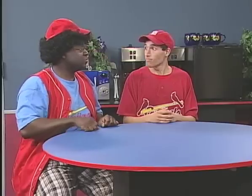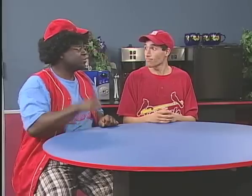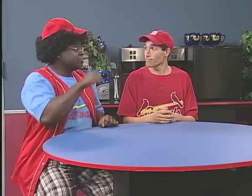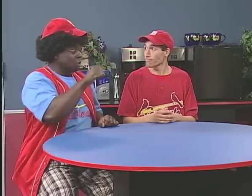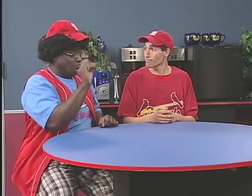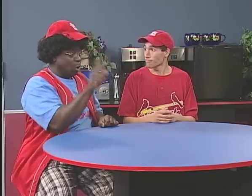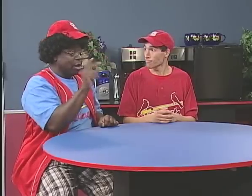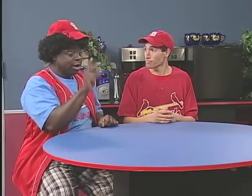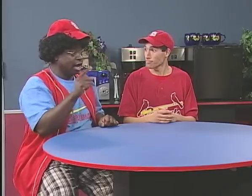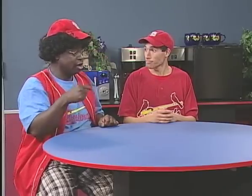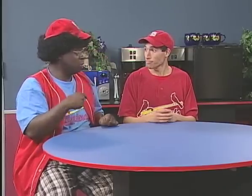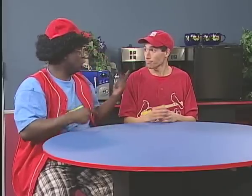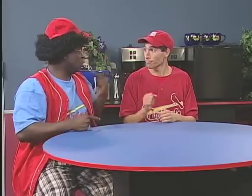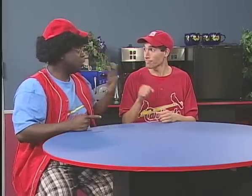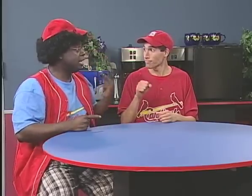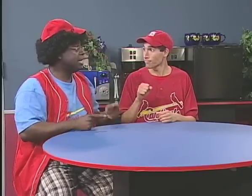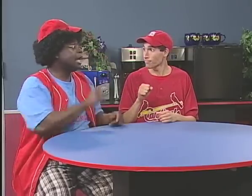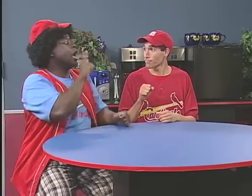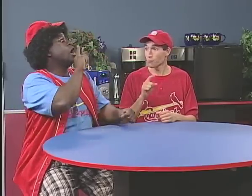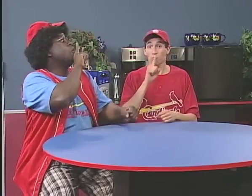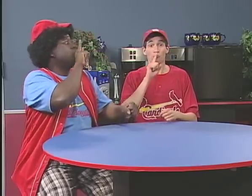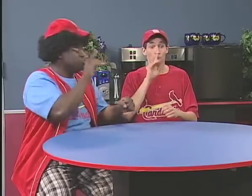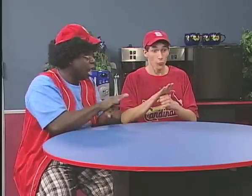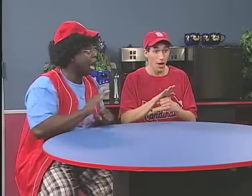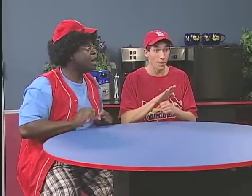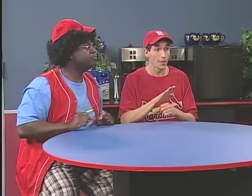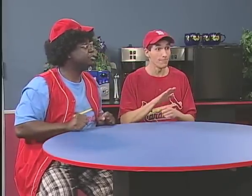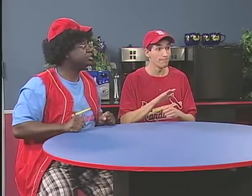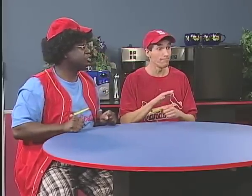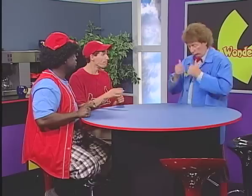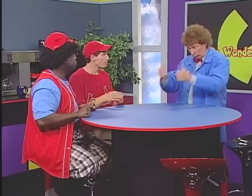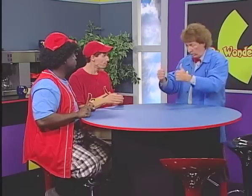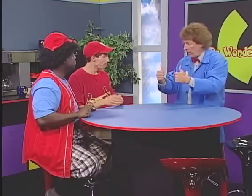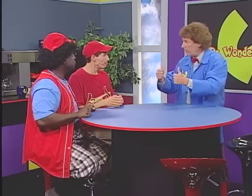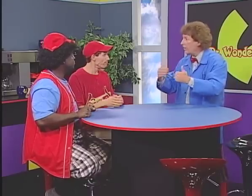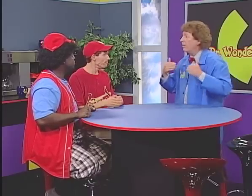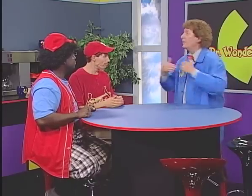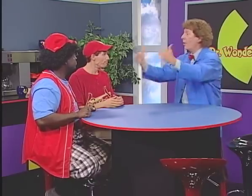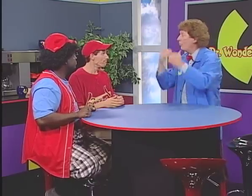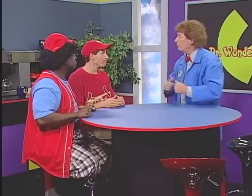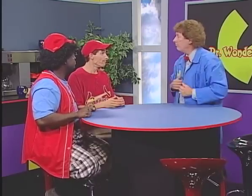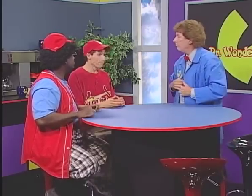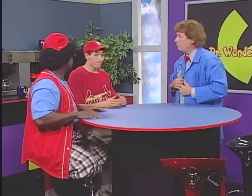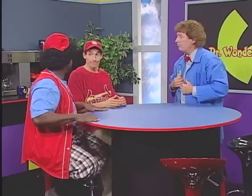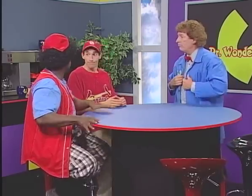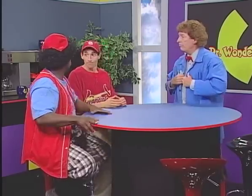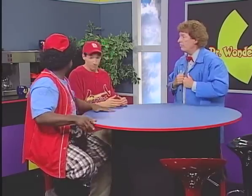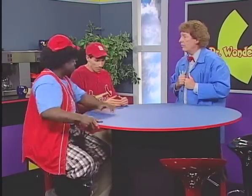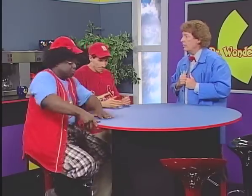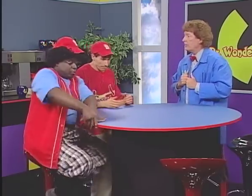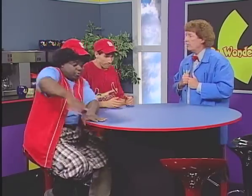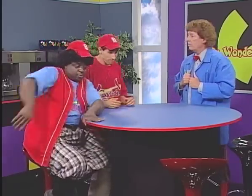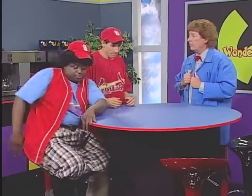YEAH, YEAH, OK, WE WILL. WE PROMISE. OK. WELL, THEN, LET'S GET AT IT.